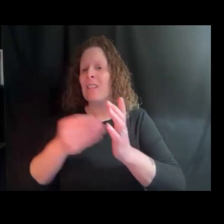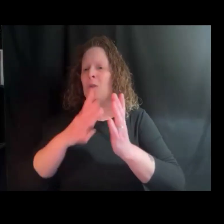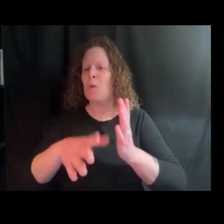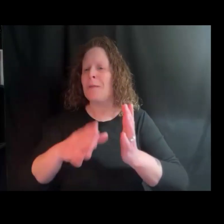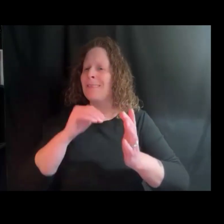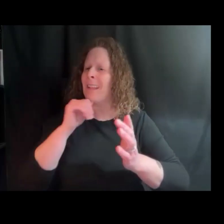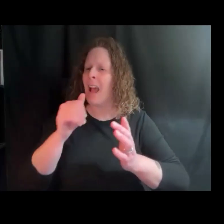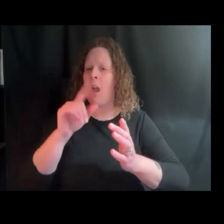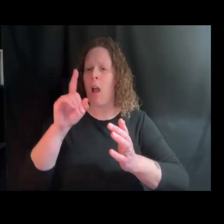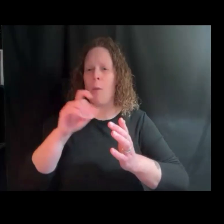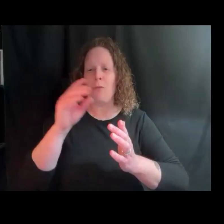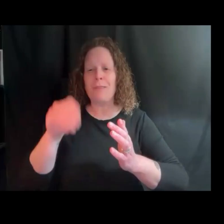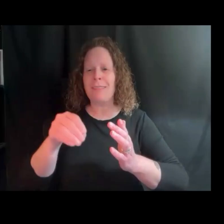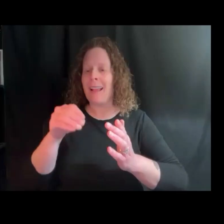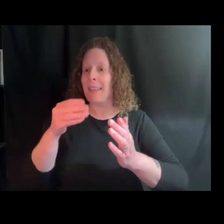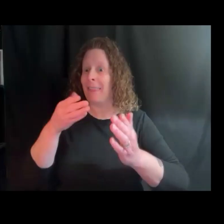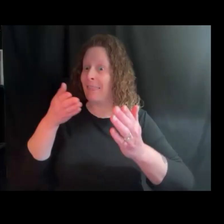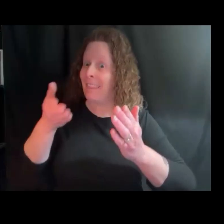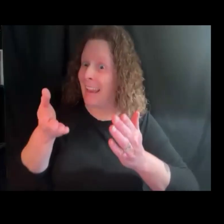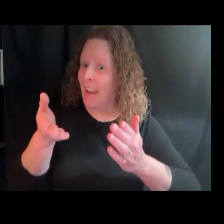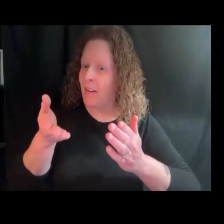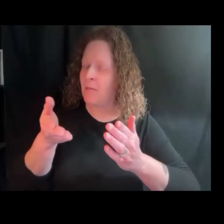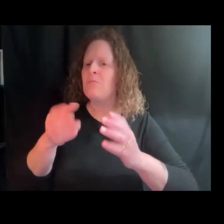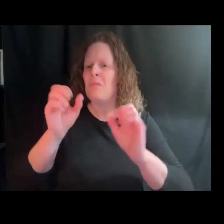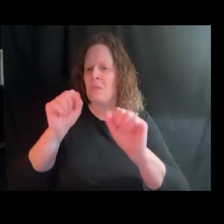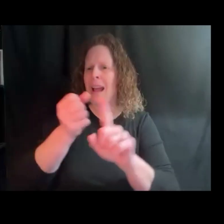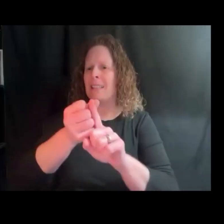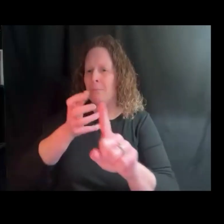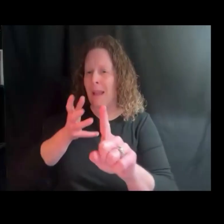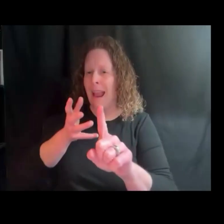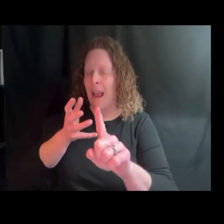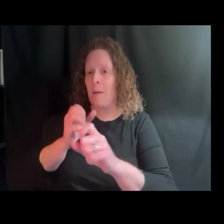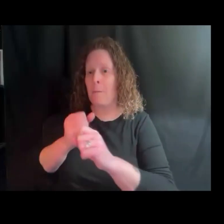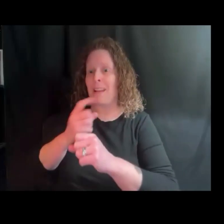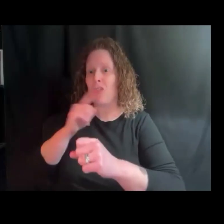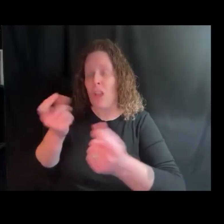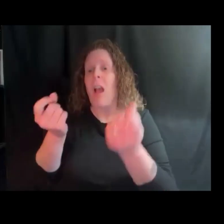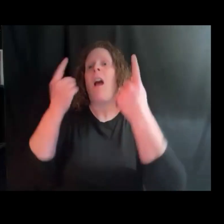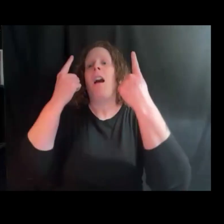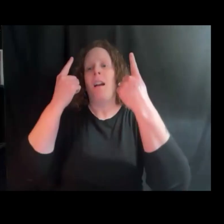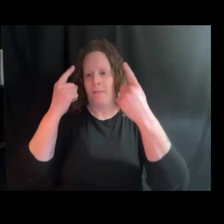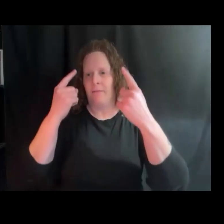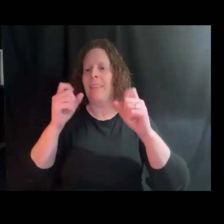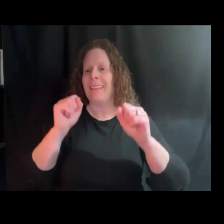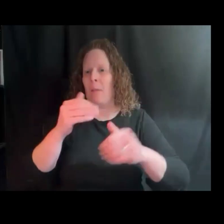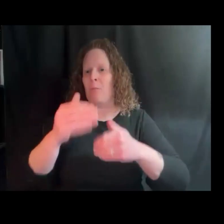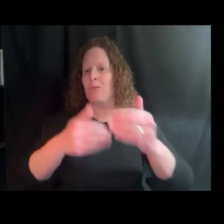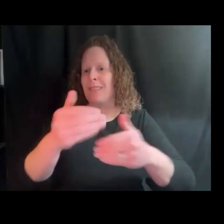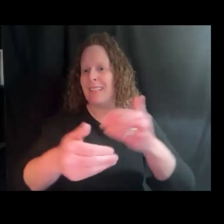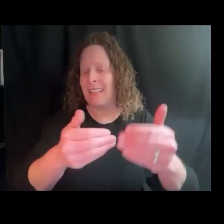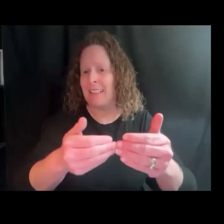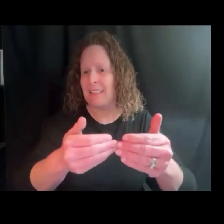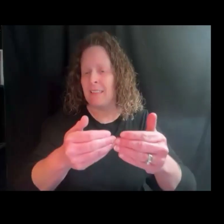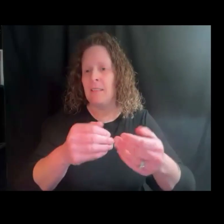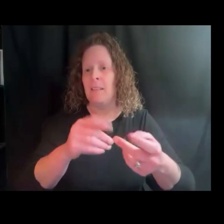right? They use expansions. They don't always sign